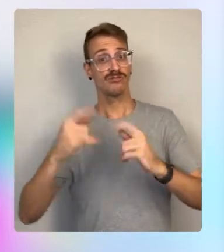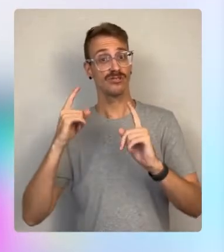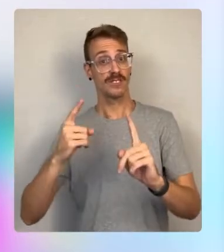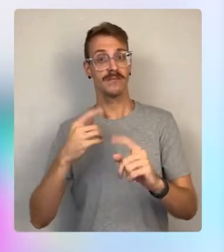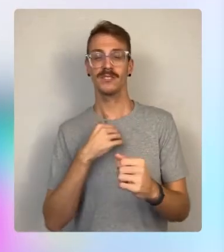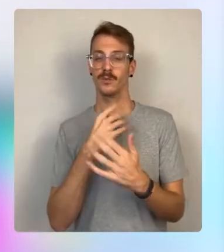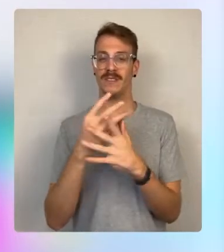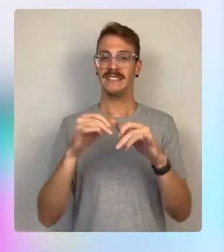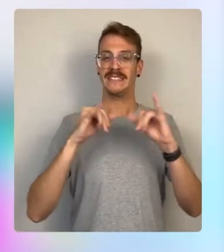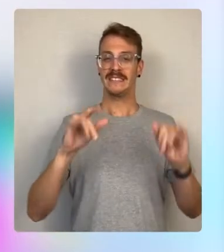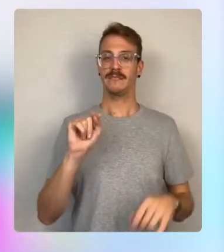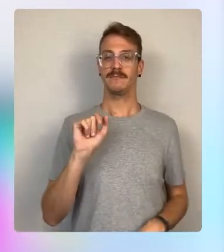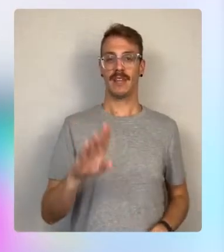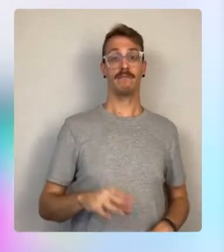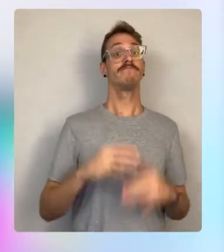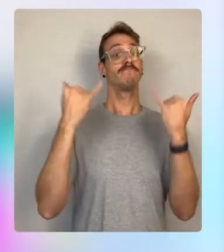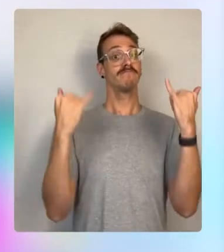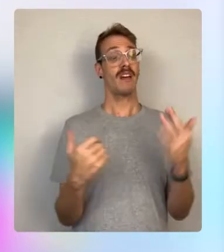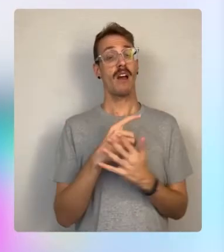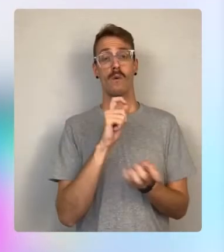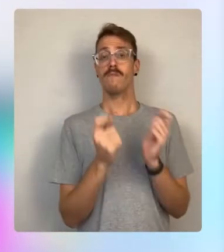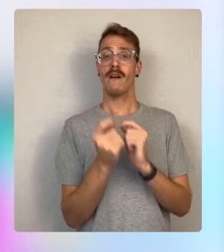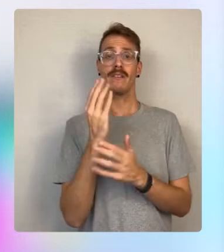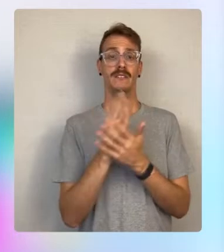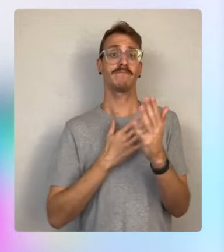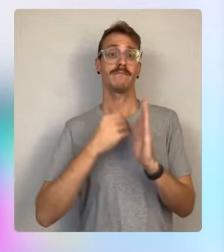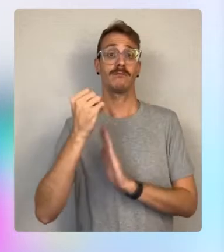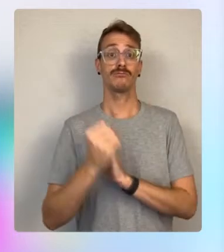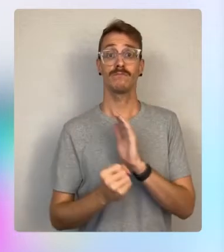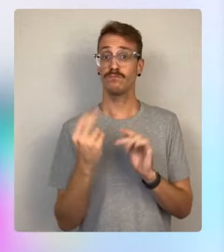Next, I just need to modify some of my scripts to use my setup.